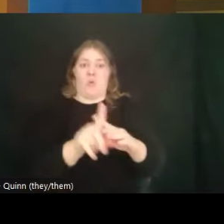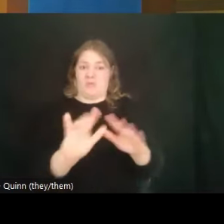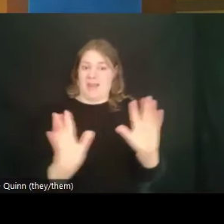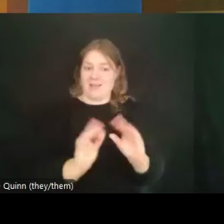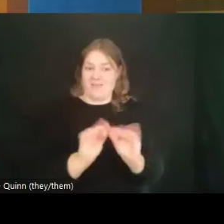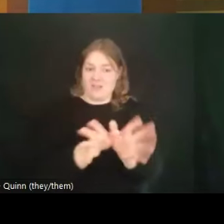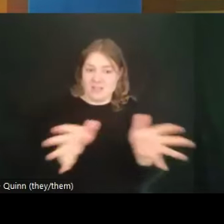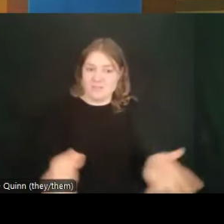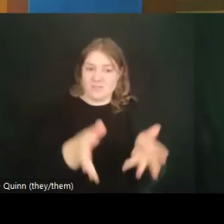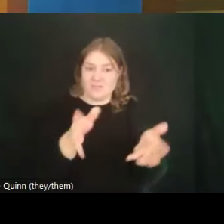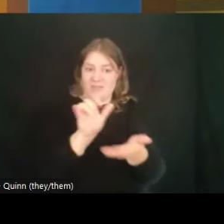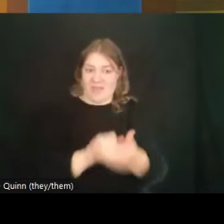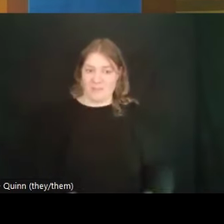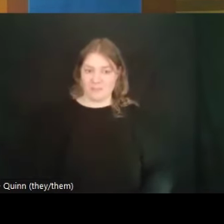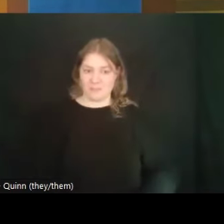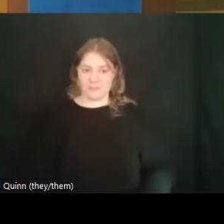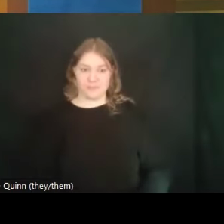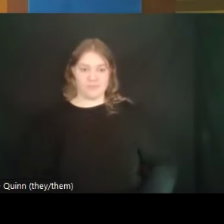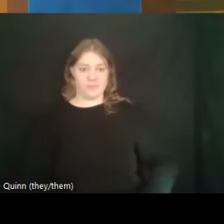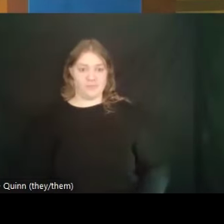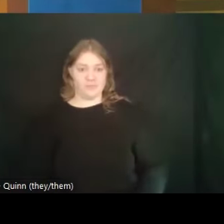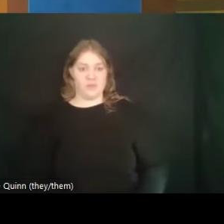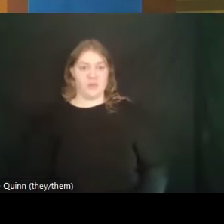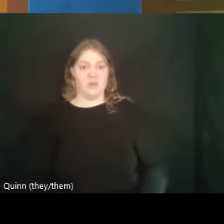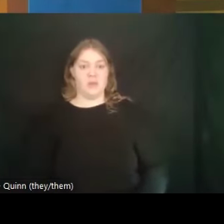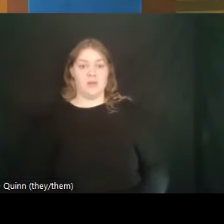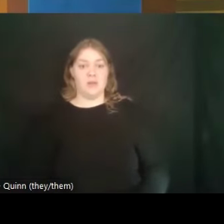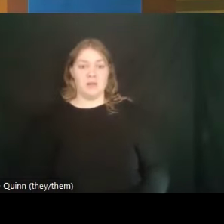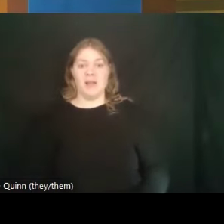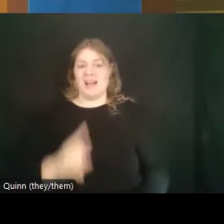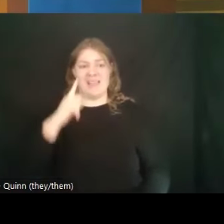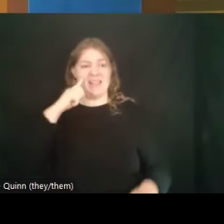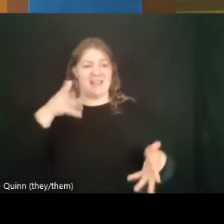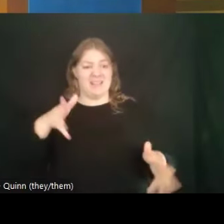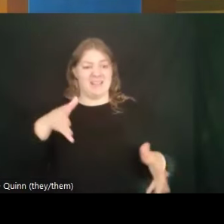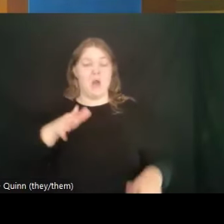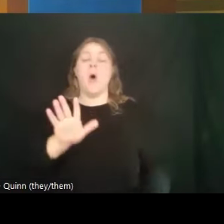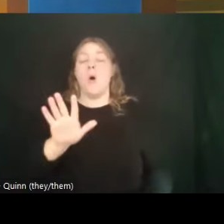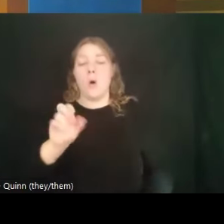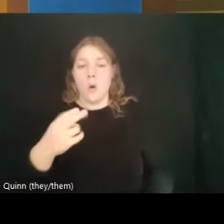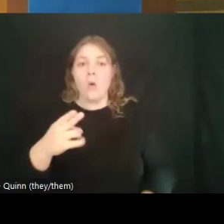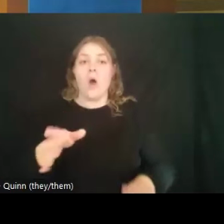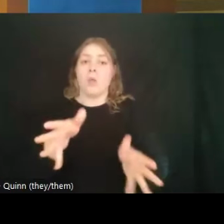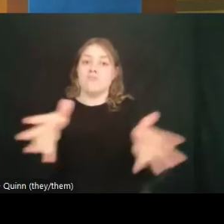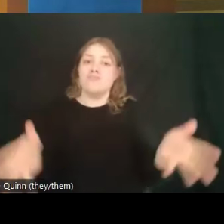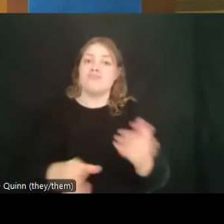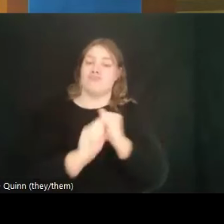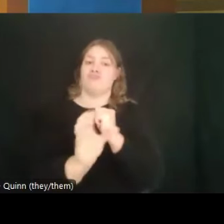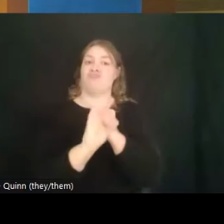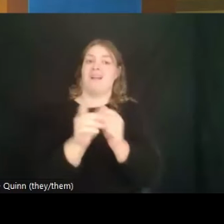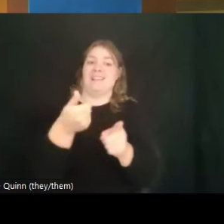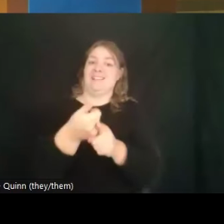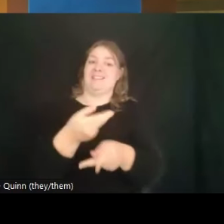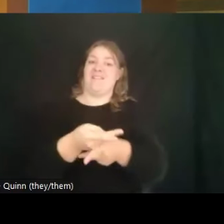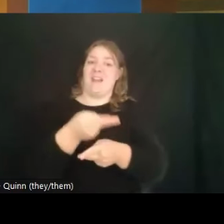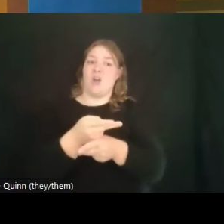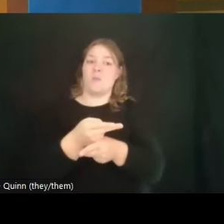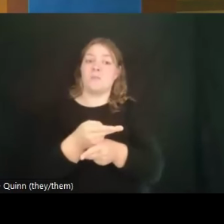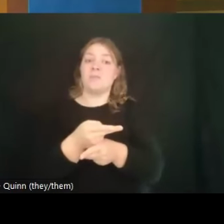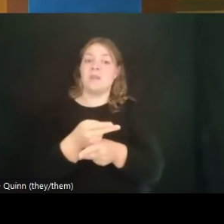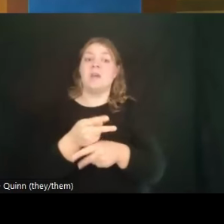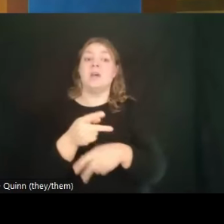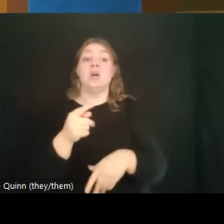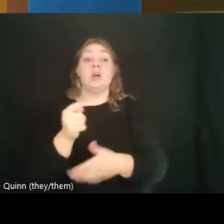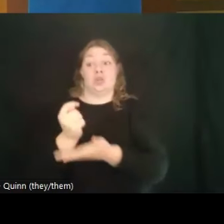and I think that's it oh and promoting self-care part of our treatment team um has been every three